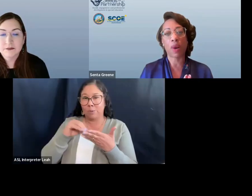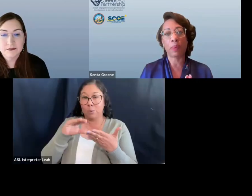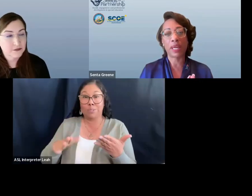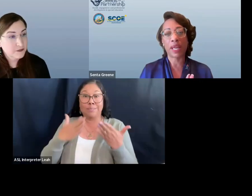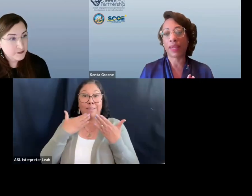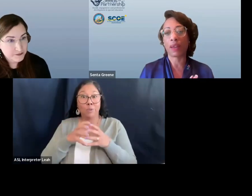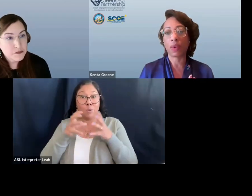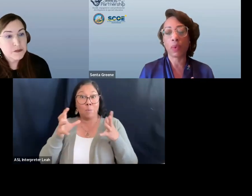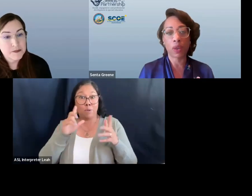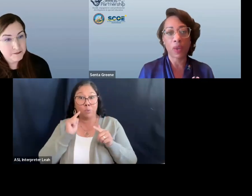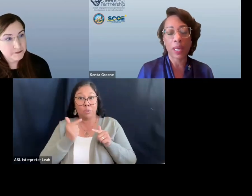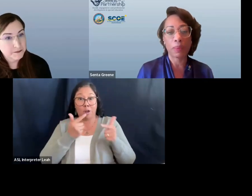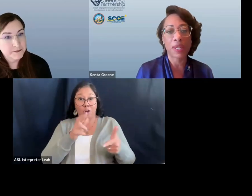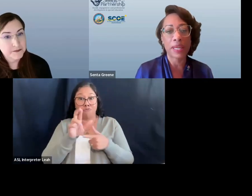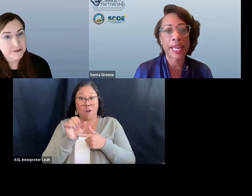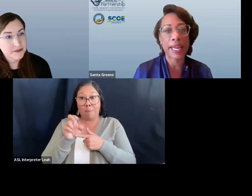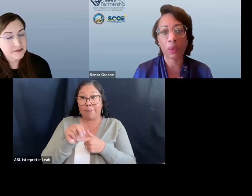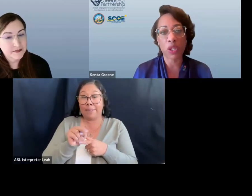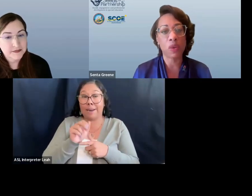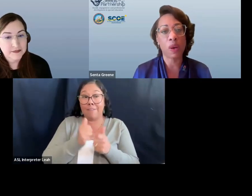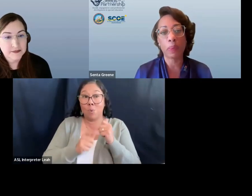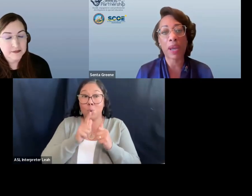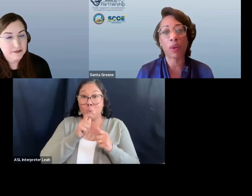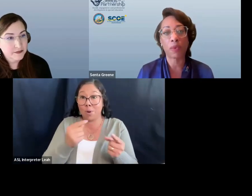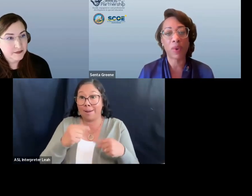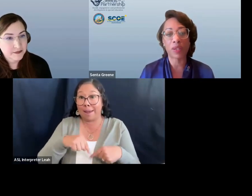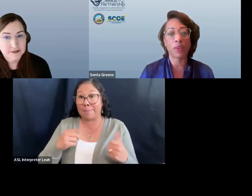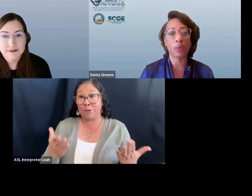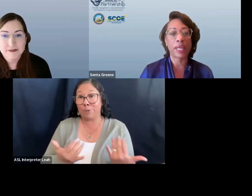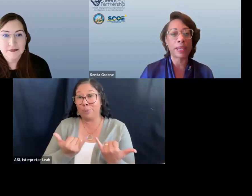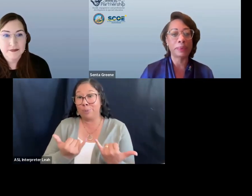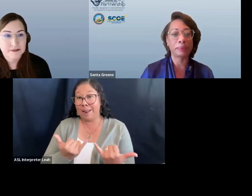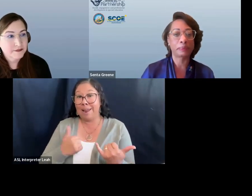to Robin. I thank everyone who came here today and I wish you all a powerful rest of the week.